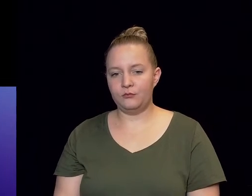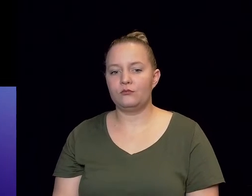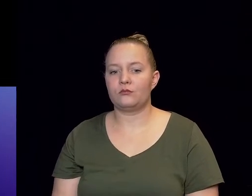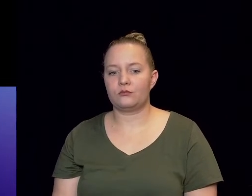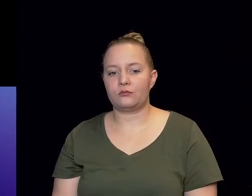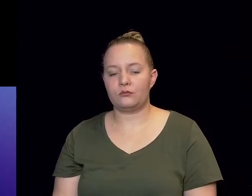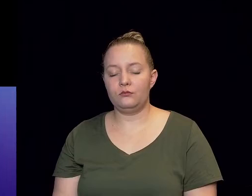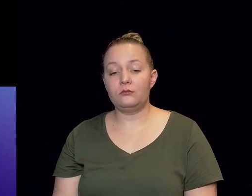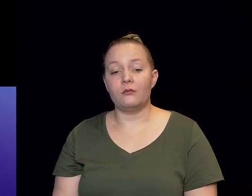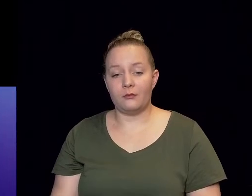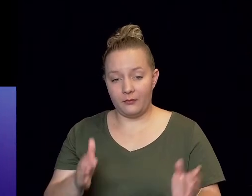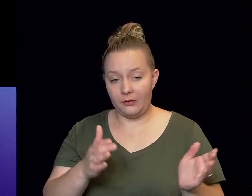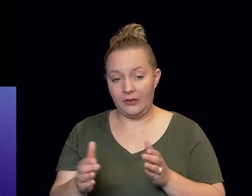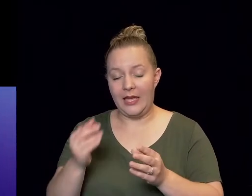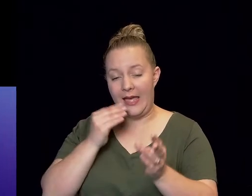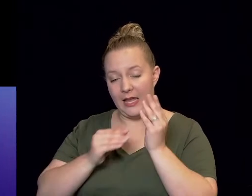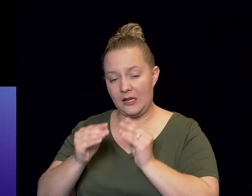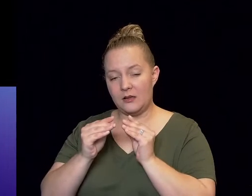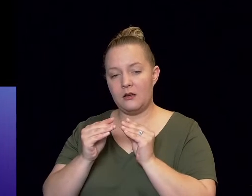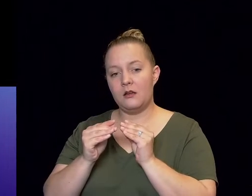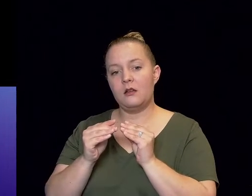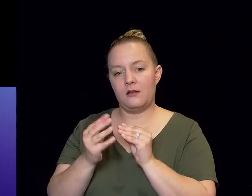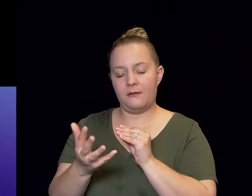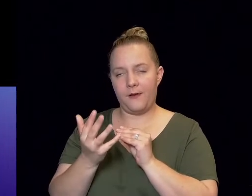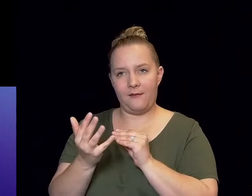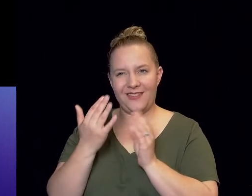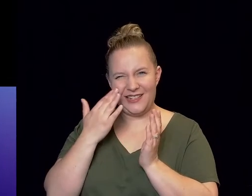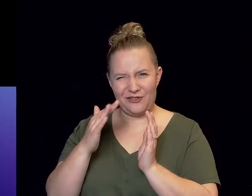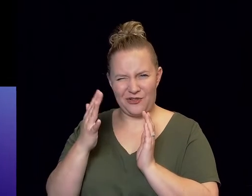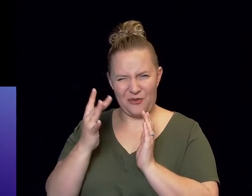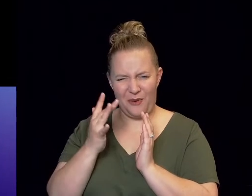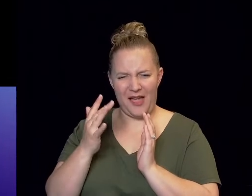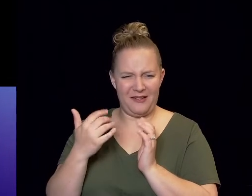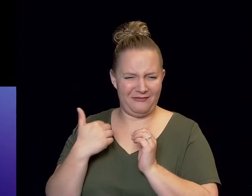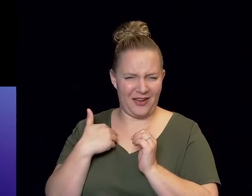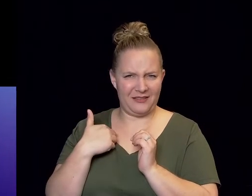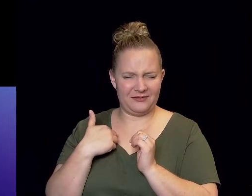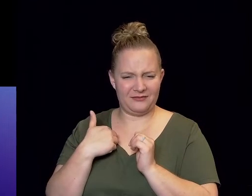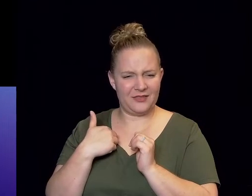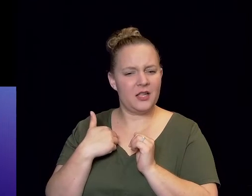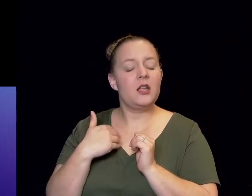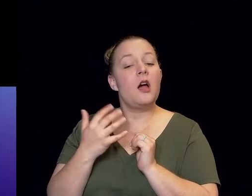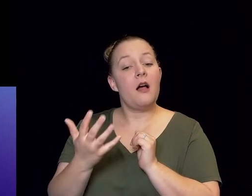And then you eat 5, don't know why 5 came out there, a number of days you eat 5 pieces of